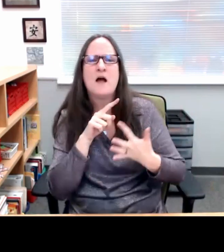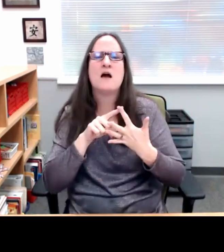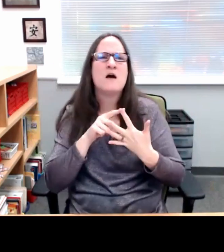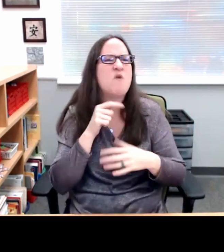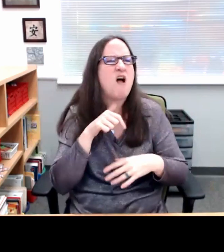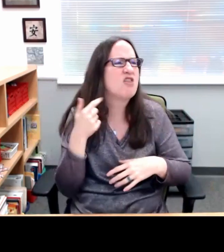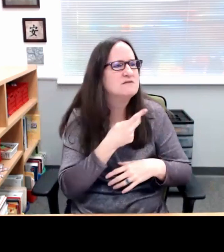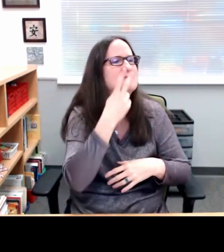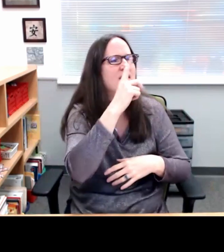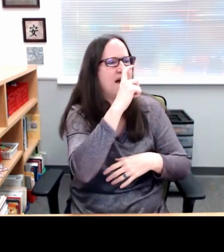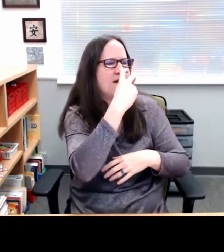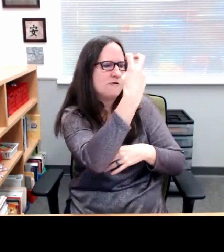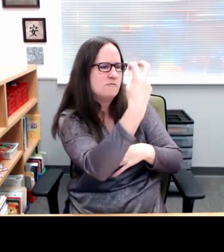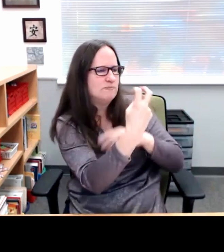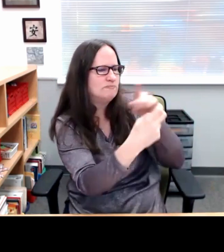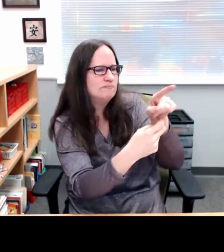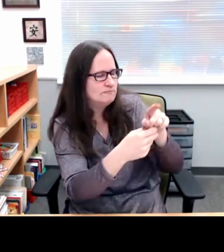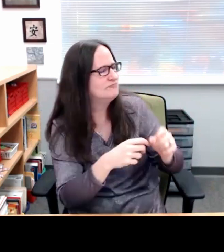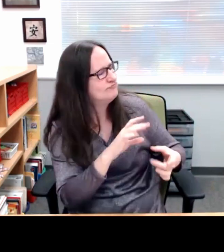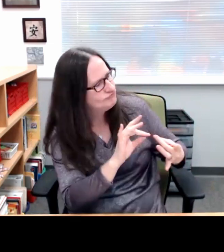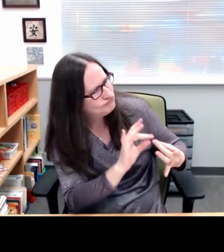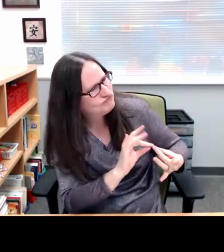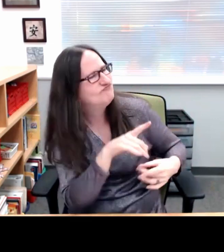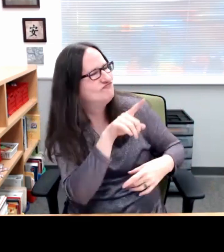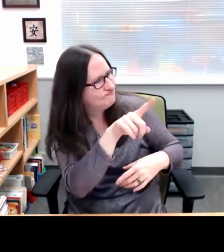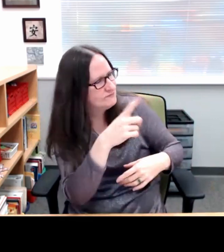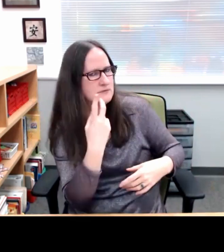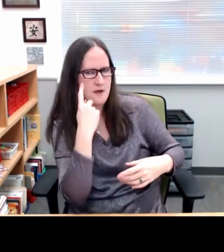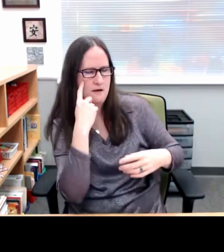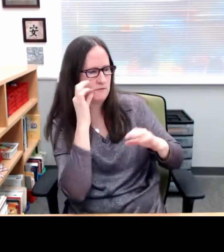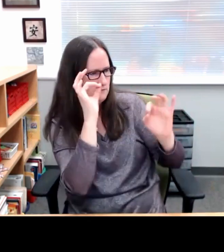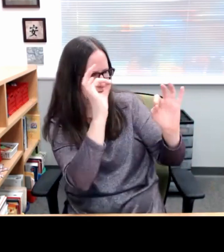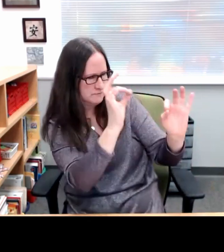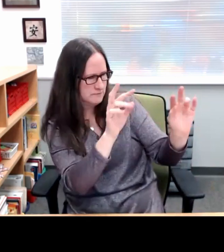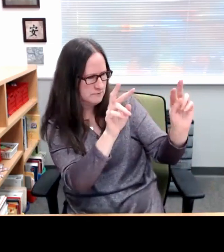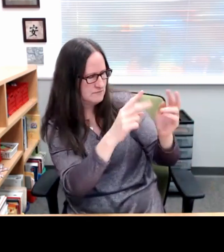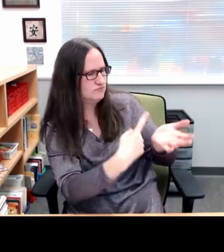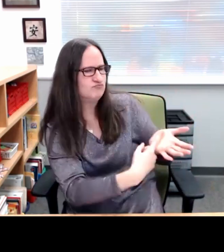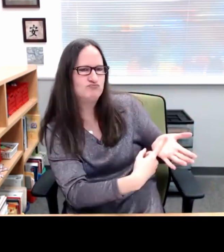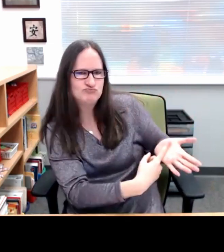Okay. There's a star. What else? What's number two? Oh, there's an eagle sitting on the branch.